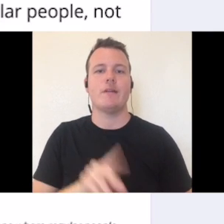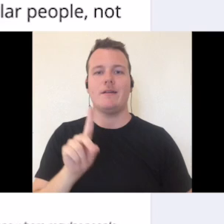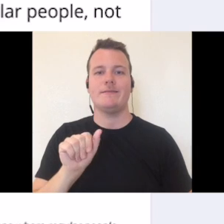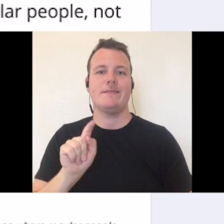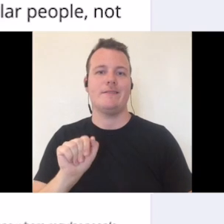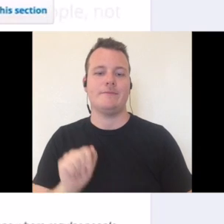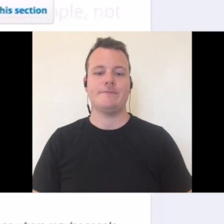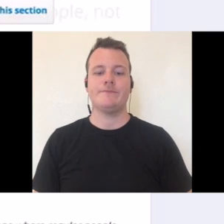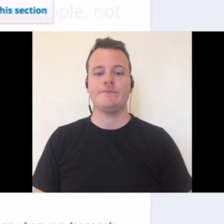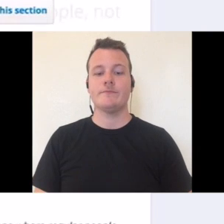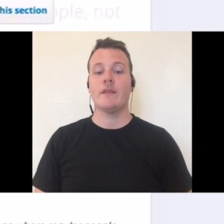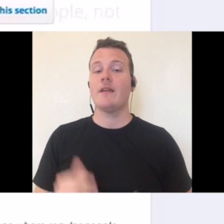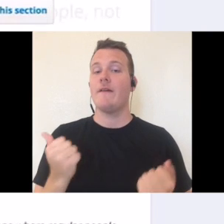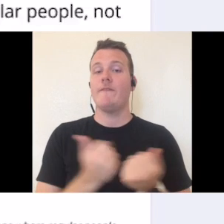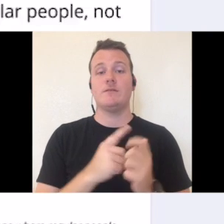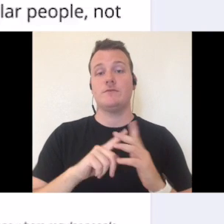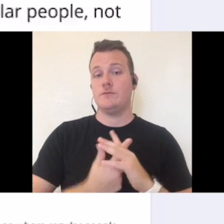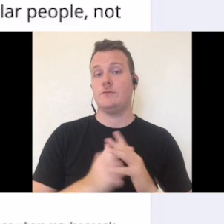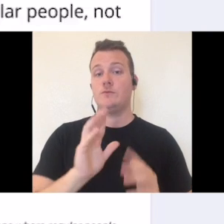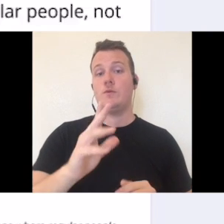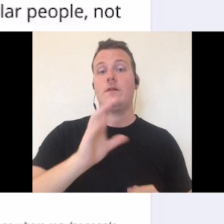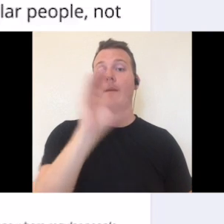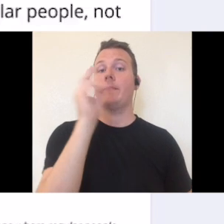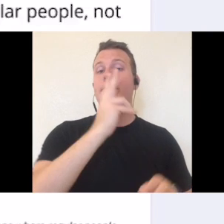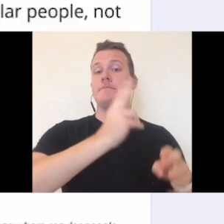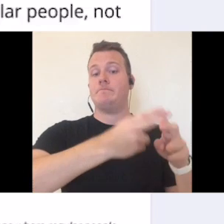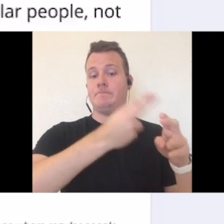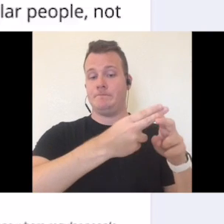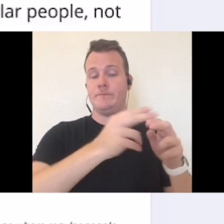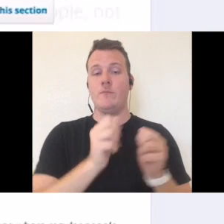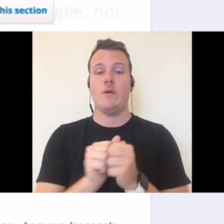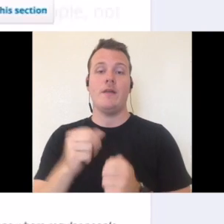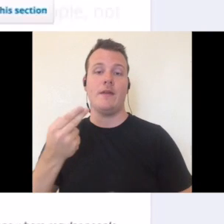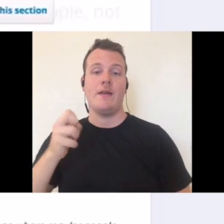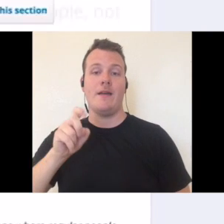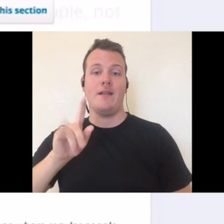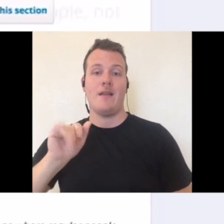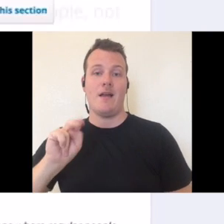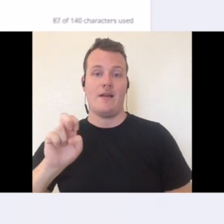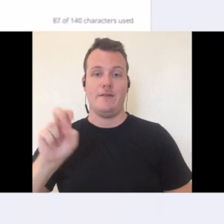and add your data. So everything begins with the name of your company, and then